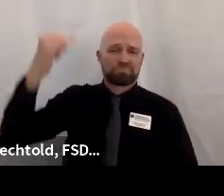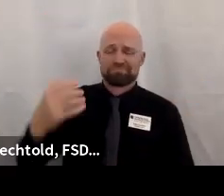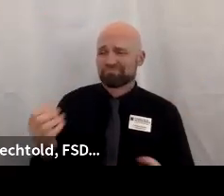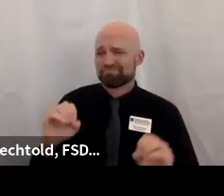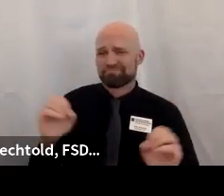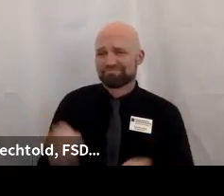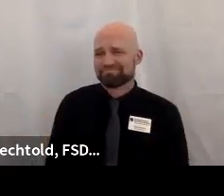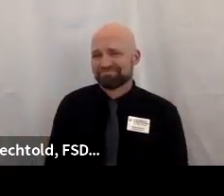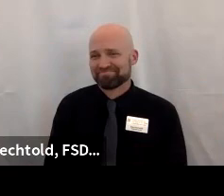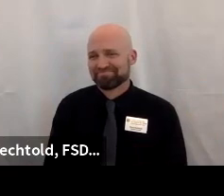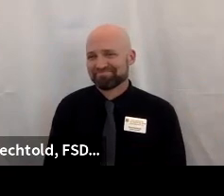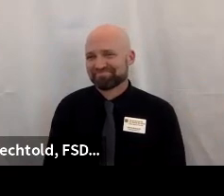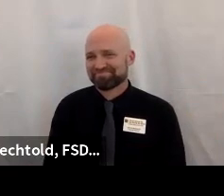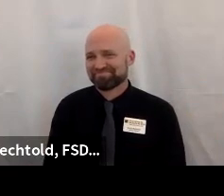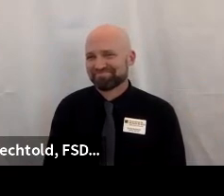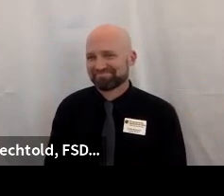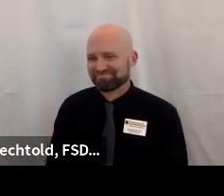And he has no safety harness now.